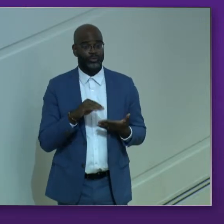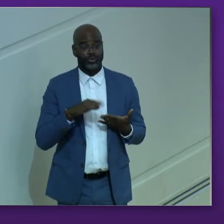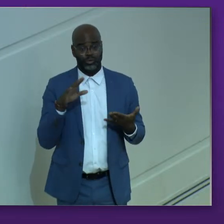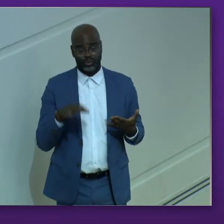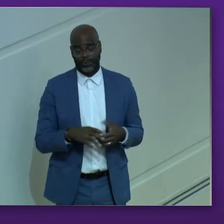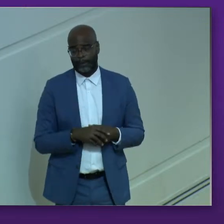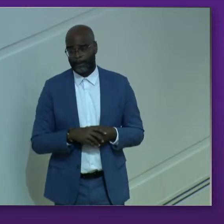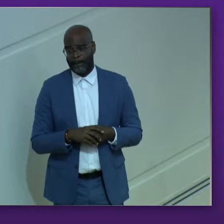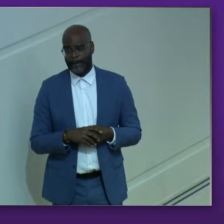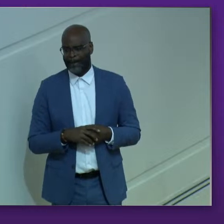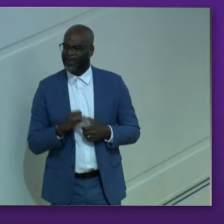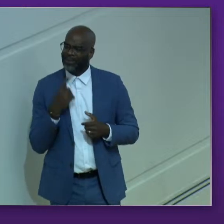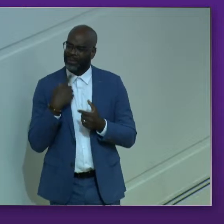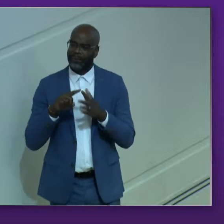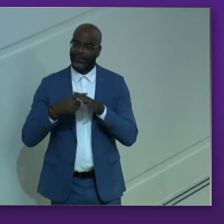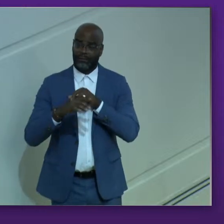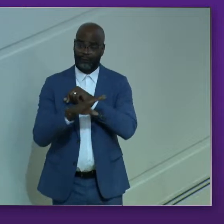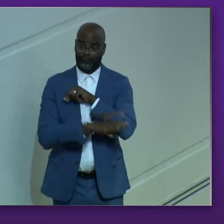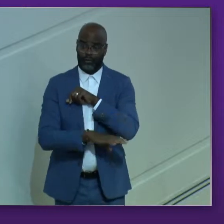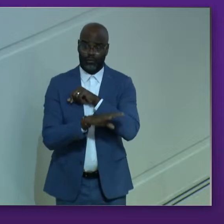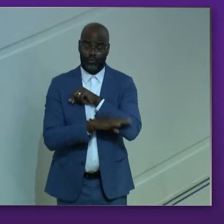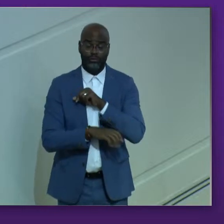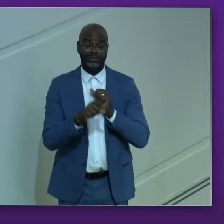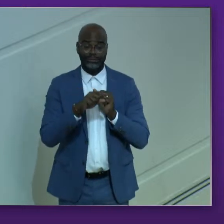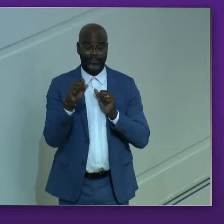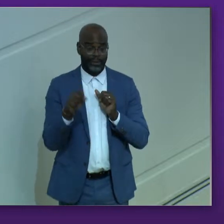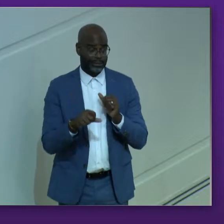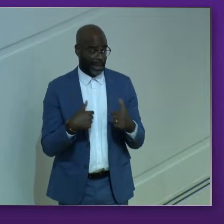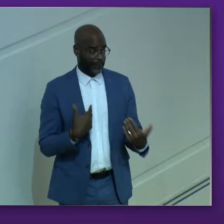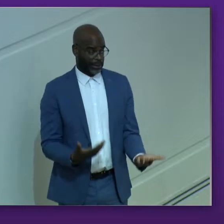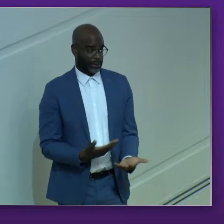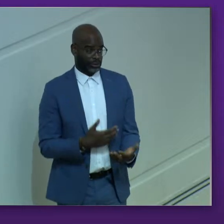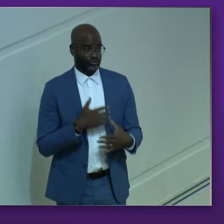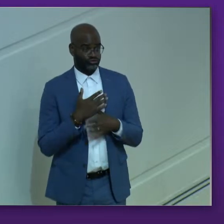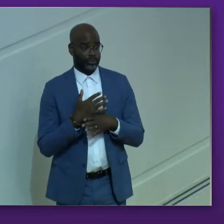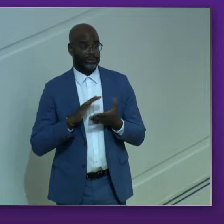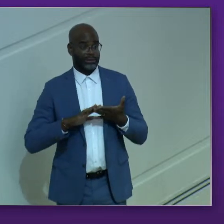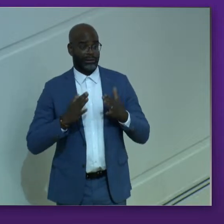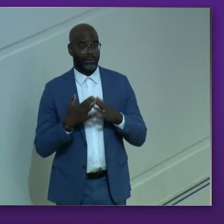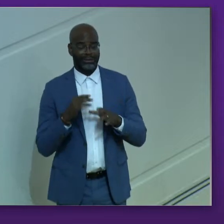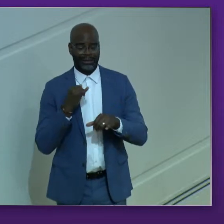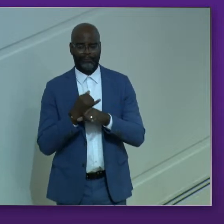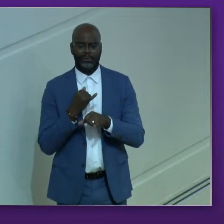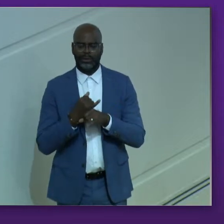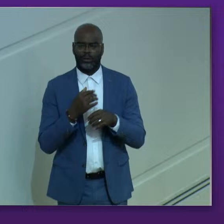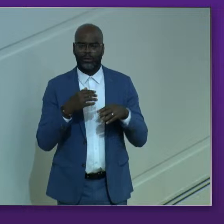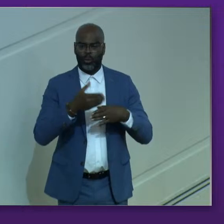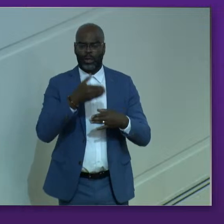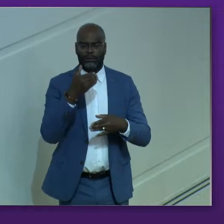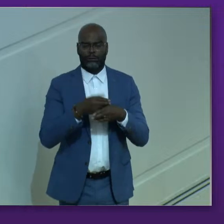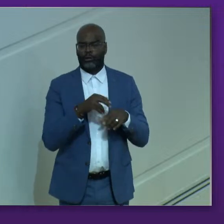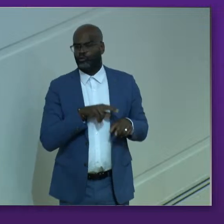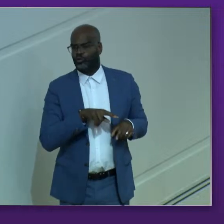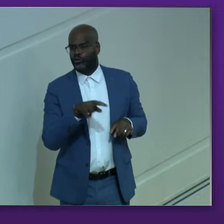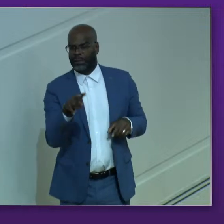STUDENTS. EACH AREA OF THE COLLEGE PLAYS A SIGNIFICANT ROLE IN? IN MAKING THINGS BETTER FOR OUR